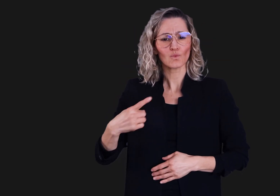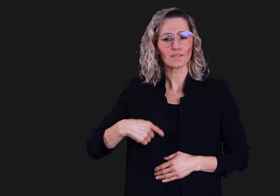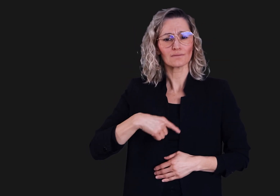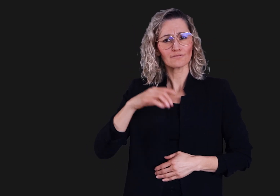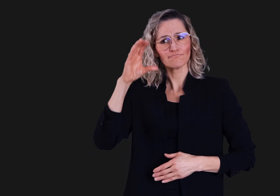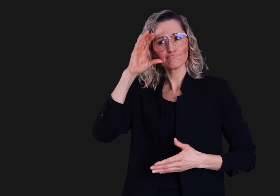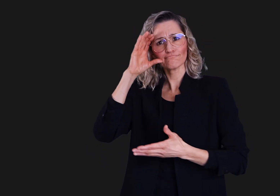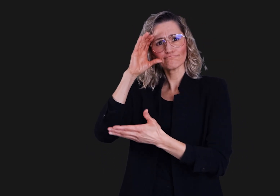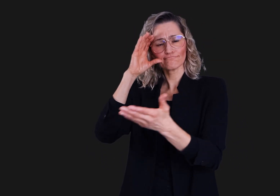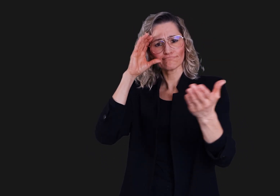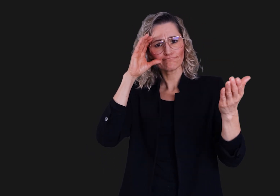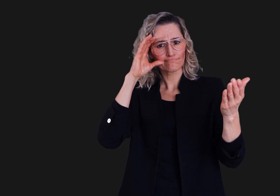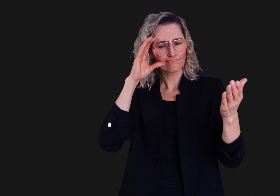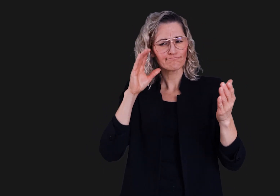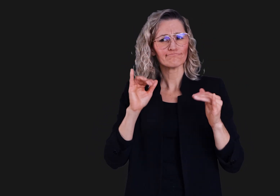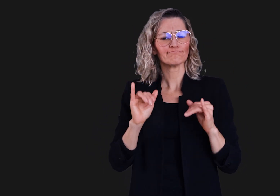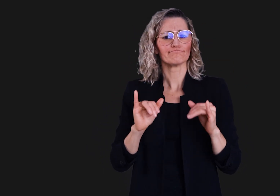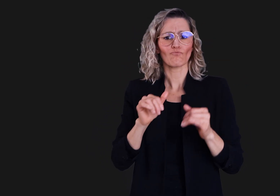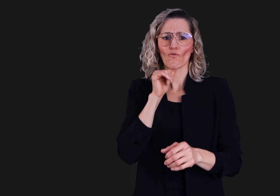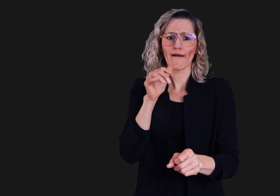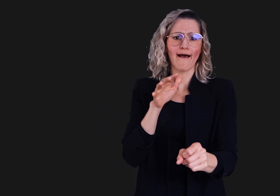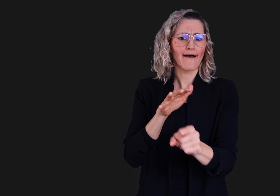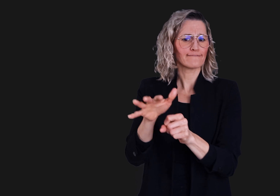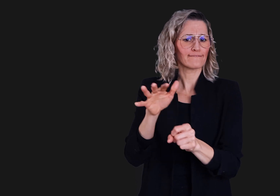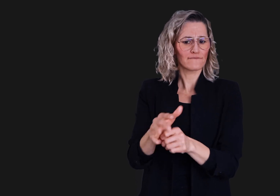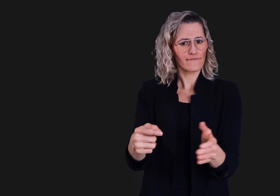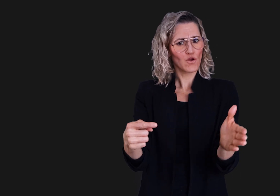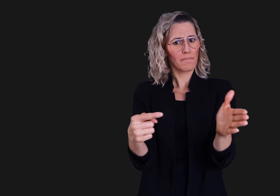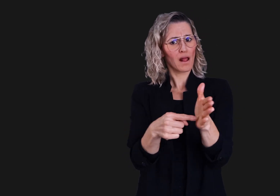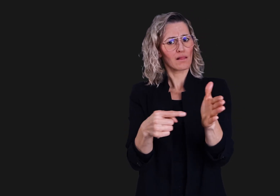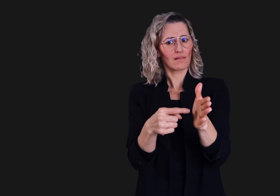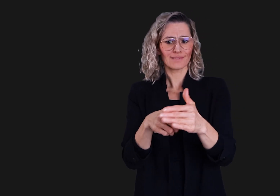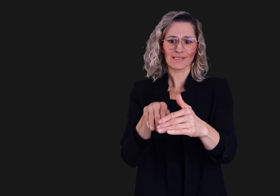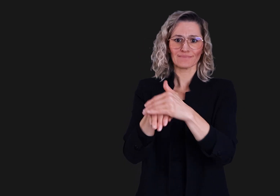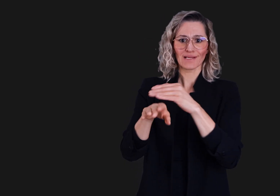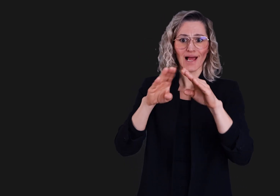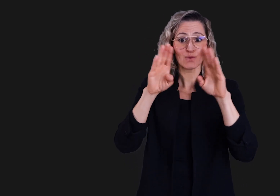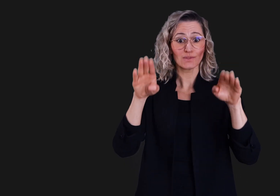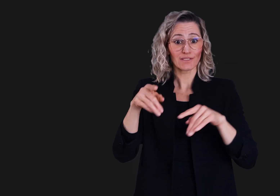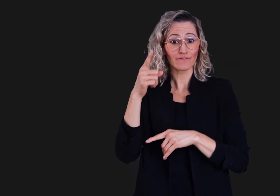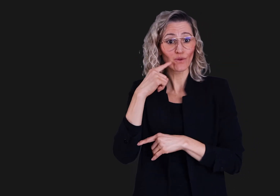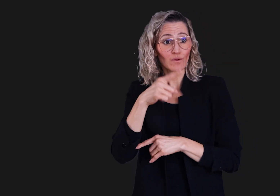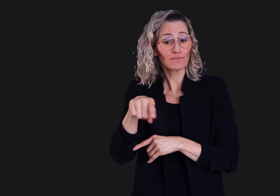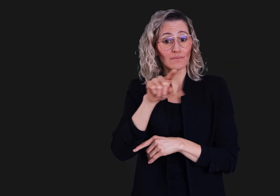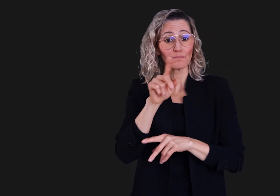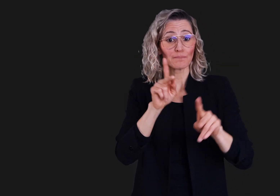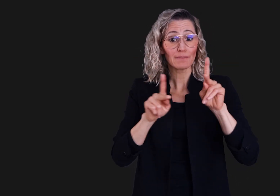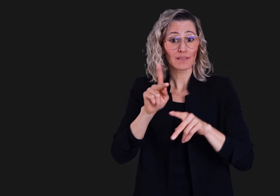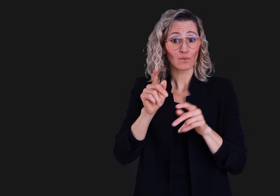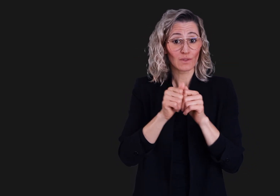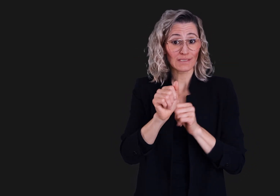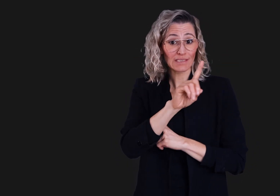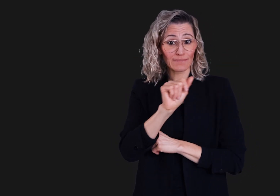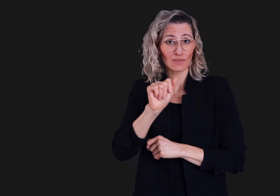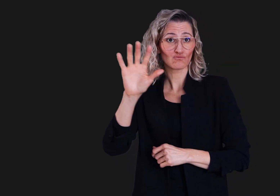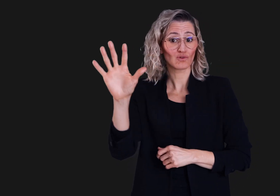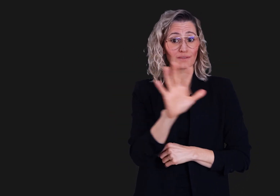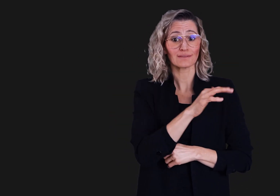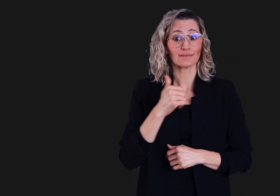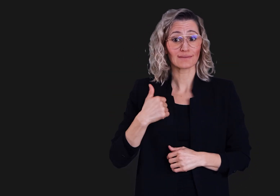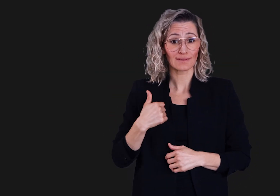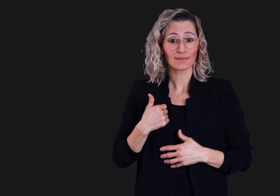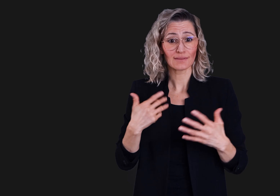We heard that there is not enough affordable and accessible housing for people with disabilities in Canada.